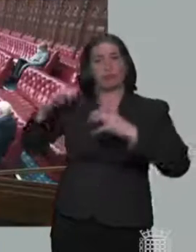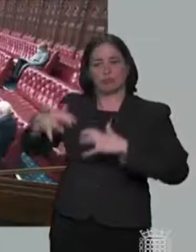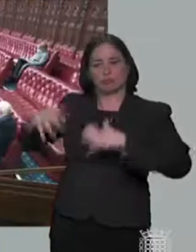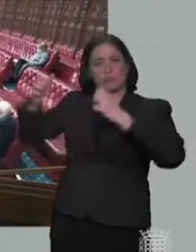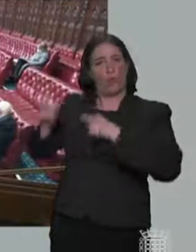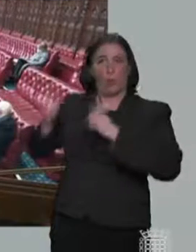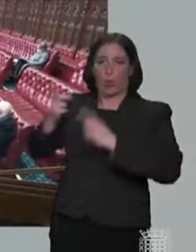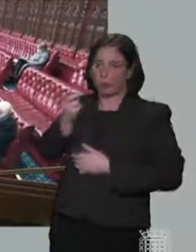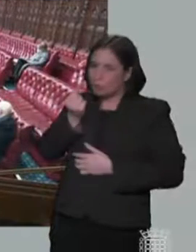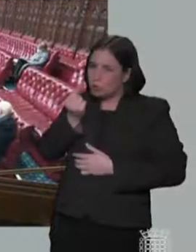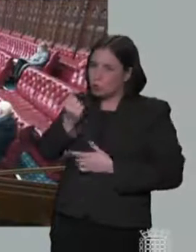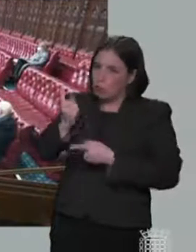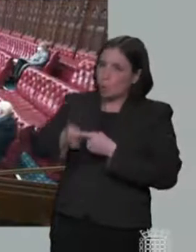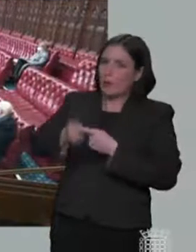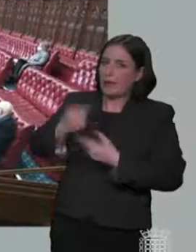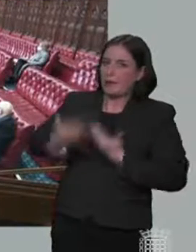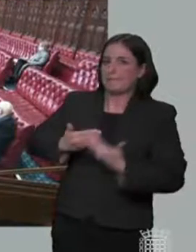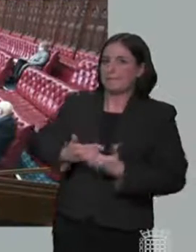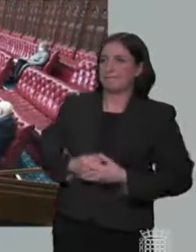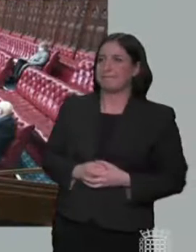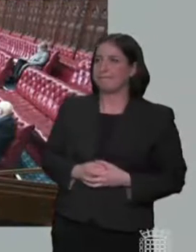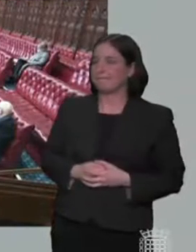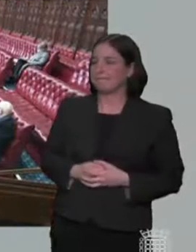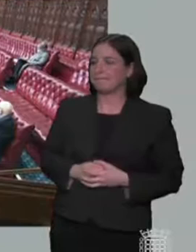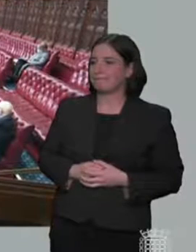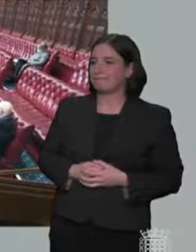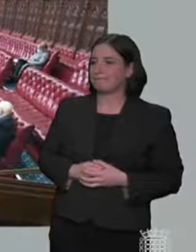my lawyers i'm pleased to follow the noble baroness great thompson and uh